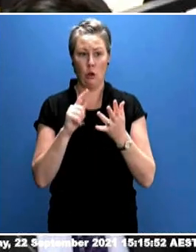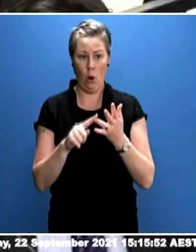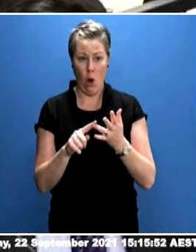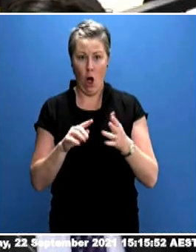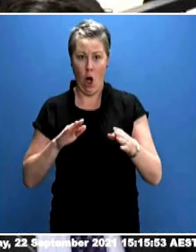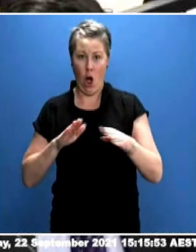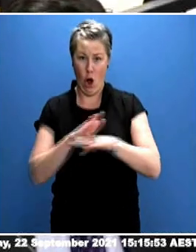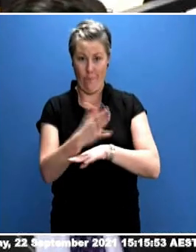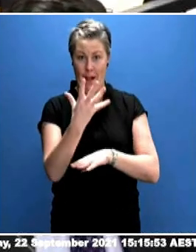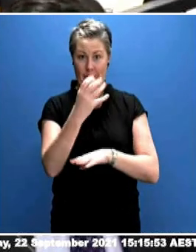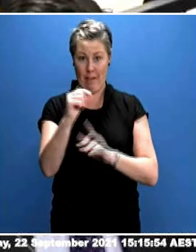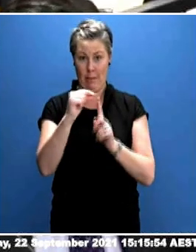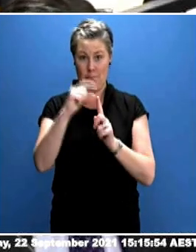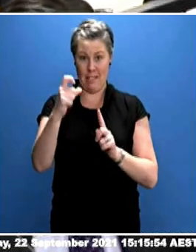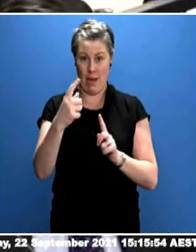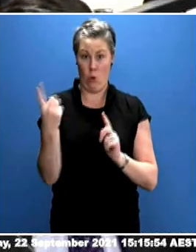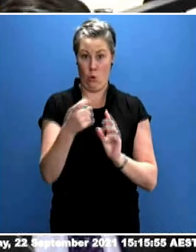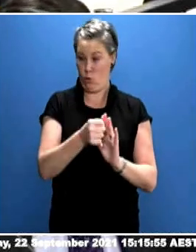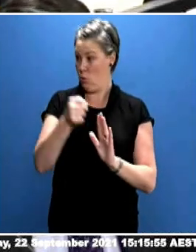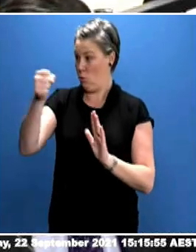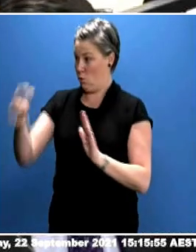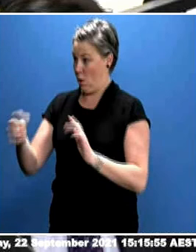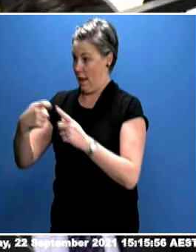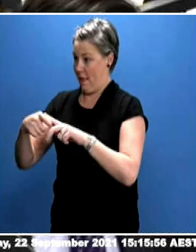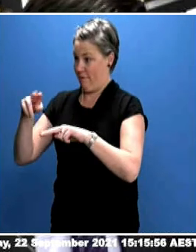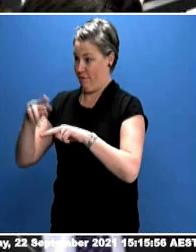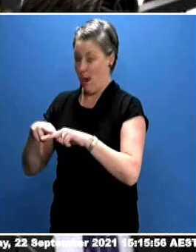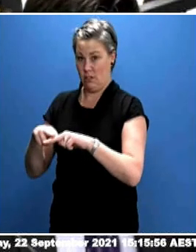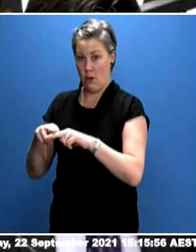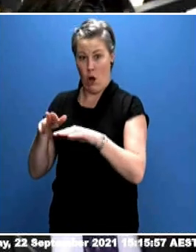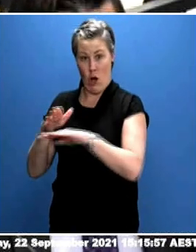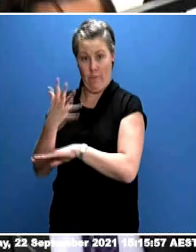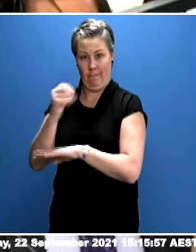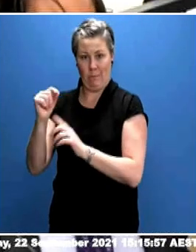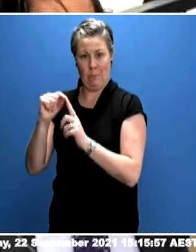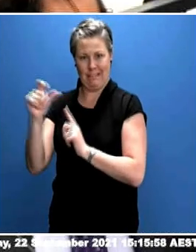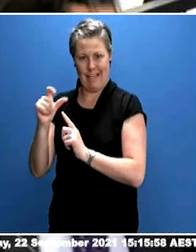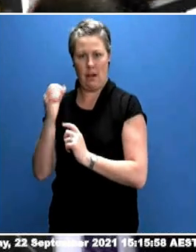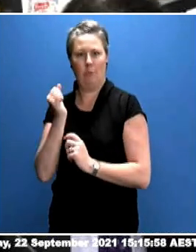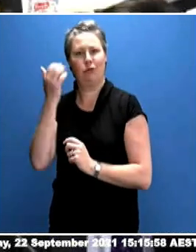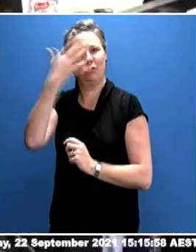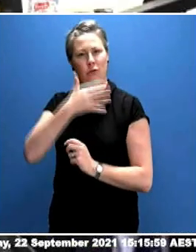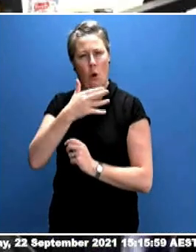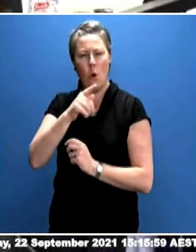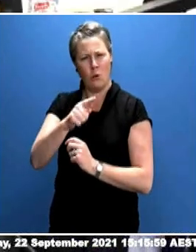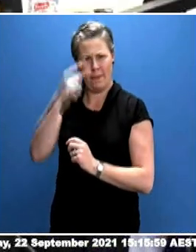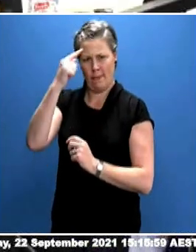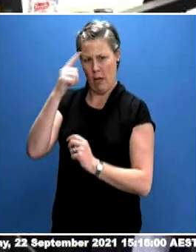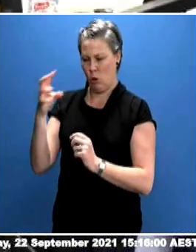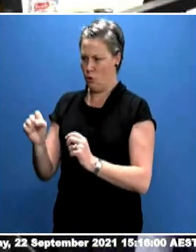you would agree that it's very important that the Kath French Centre be culturally safe? Yes.